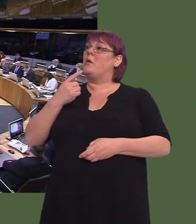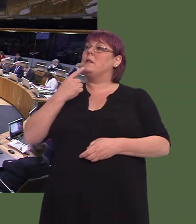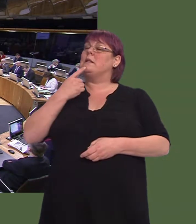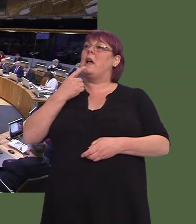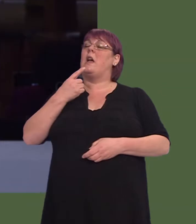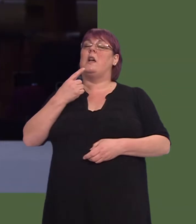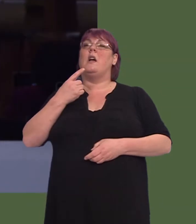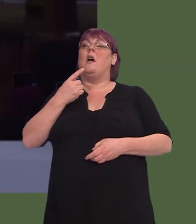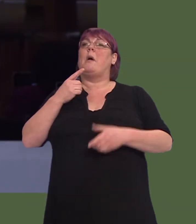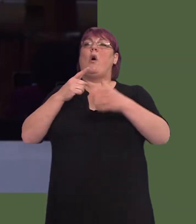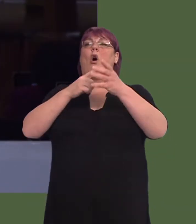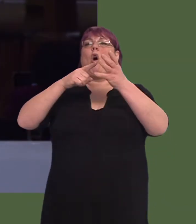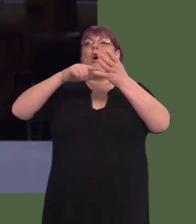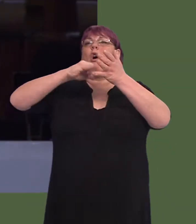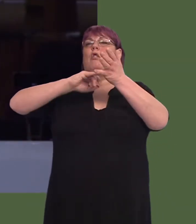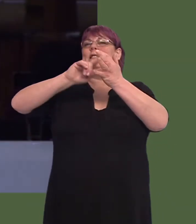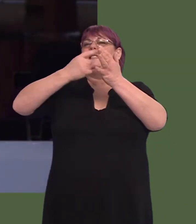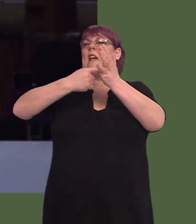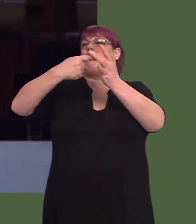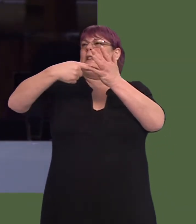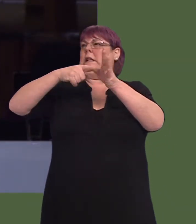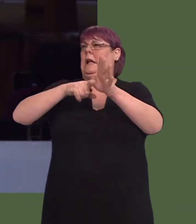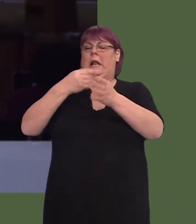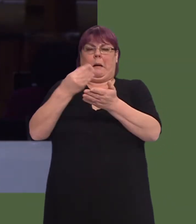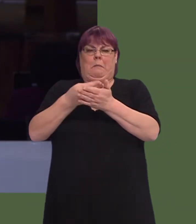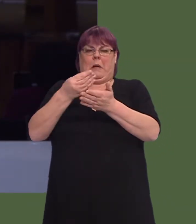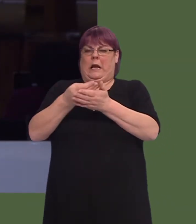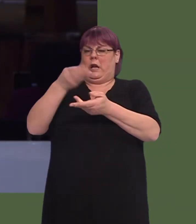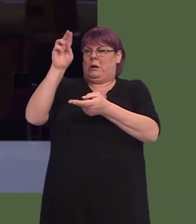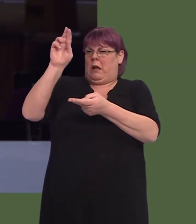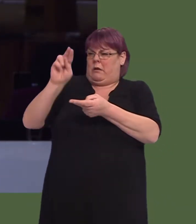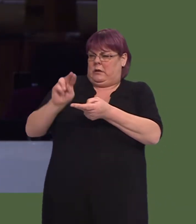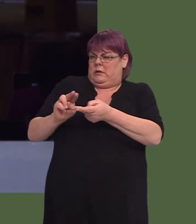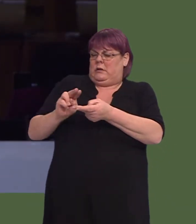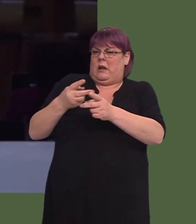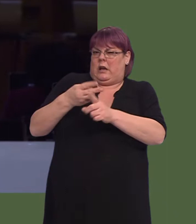So, given the limited size of many of our local authorities, how can the money spent